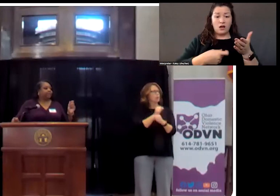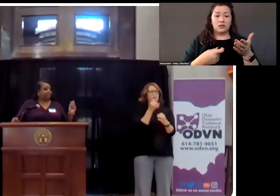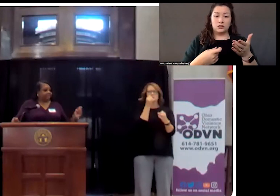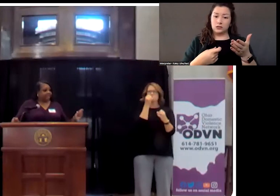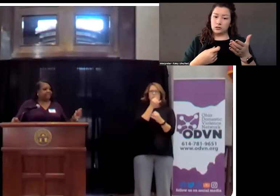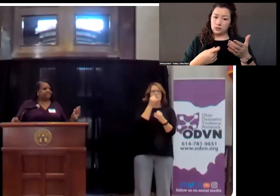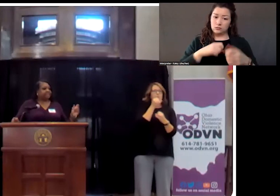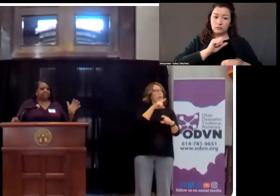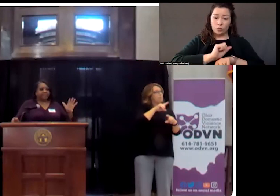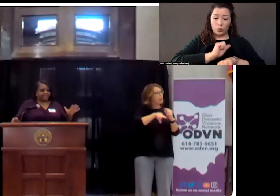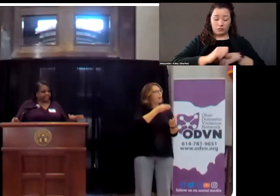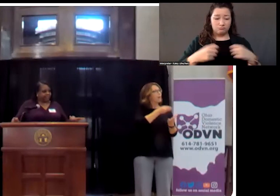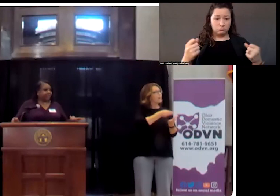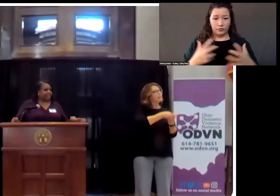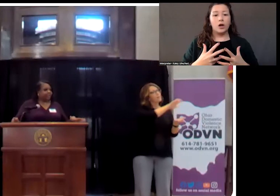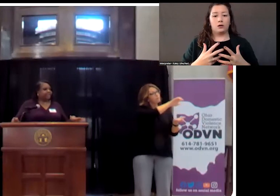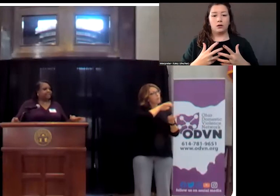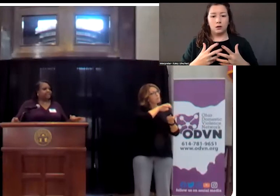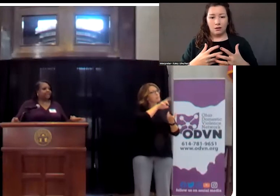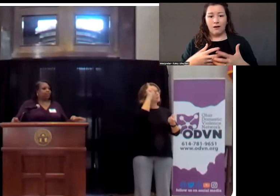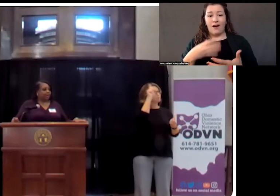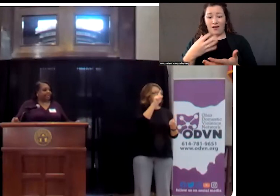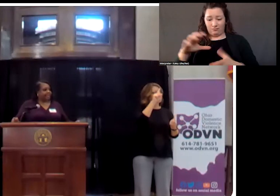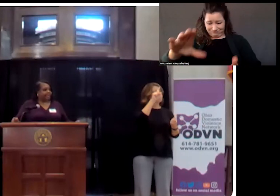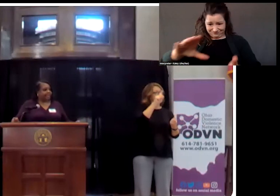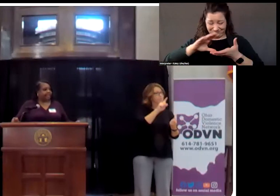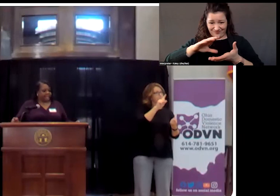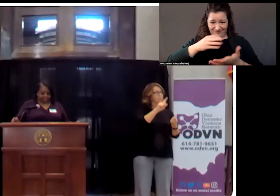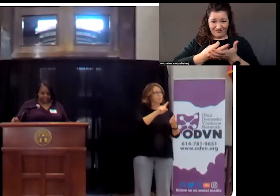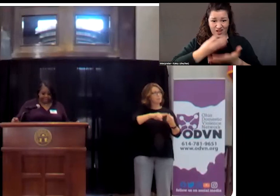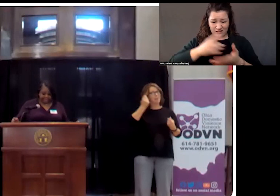the funds continue to decrease while the need increases.